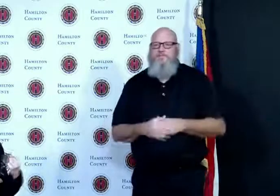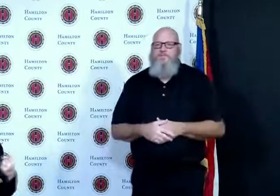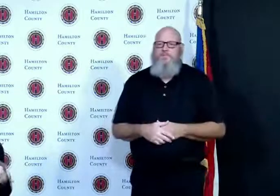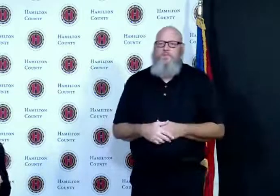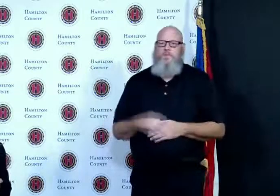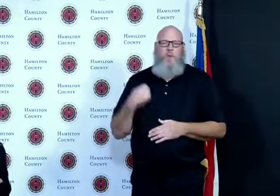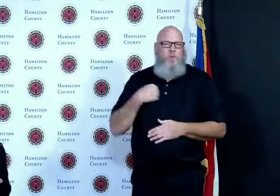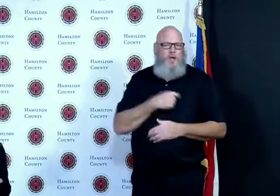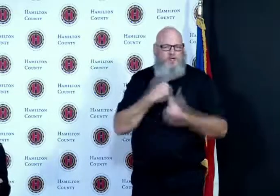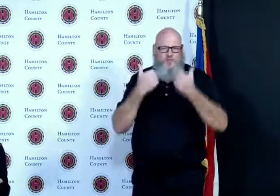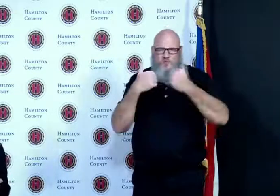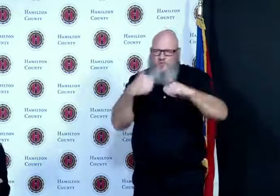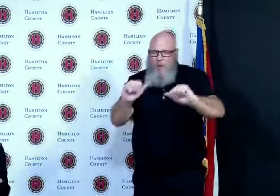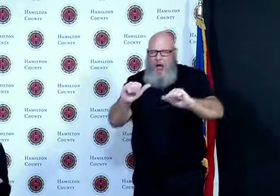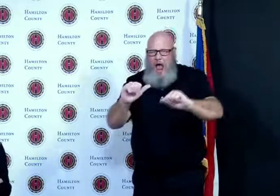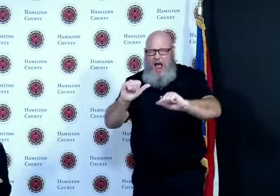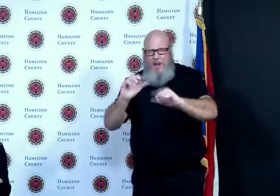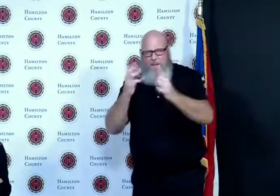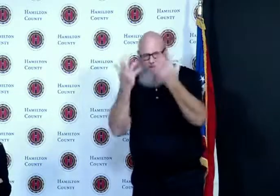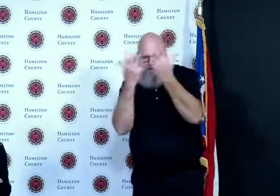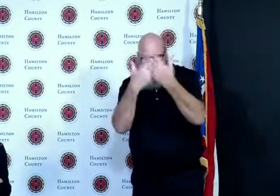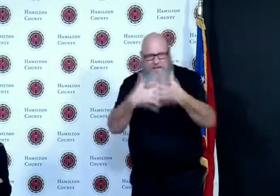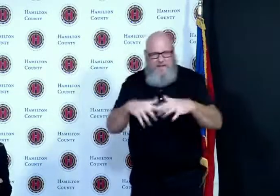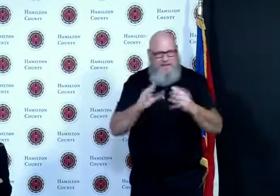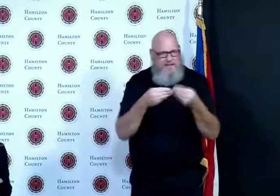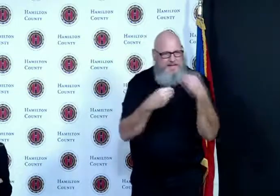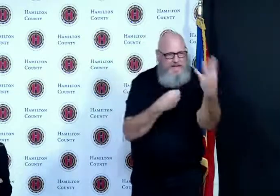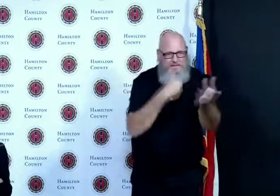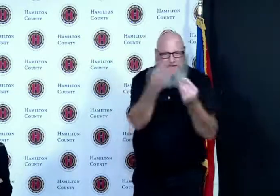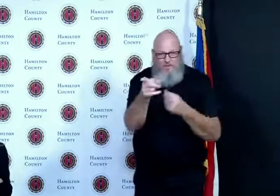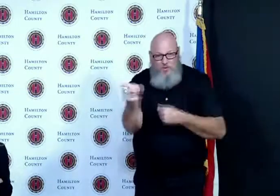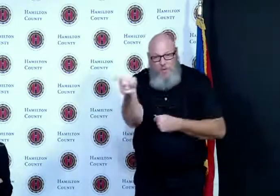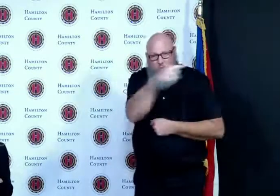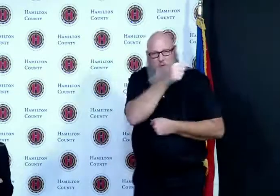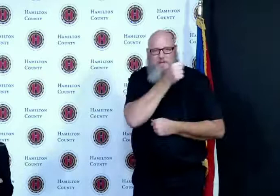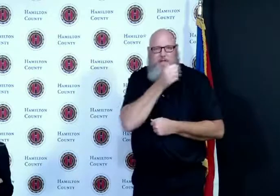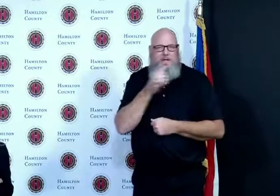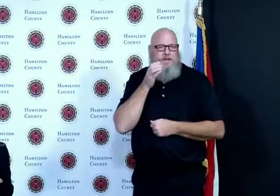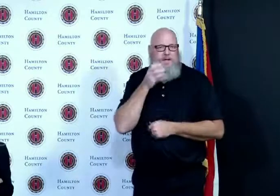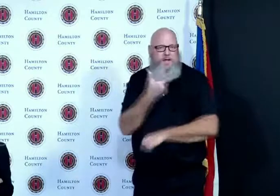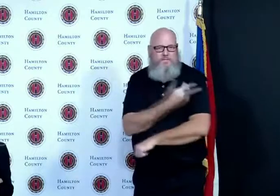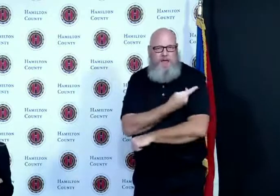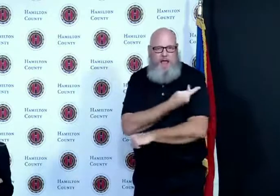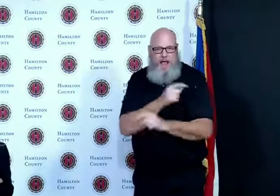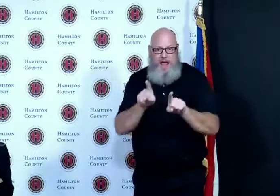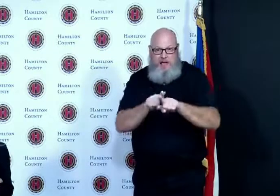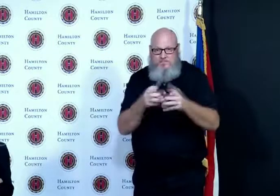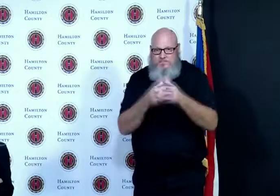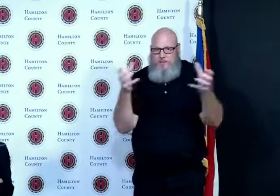that and Greg's gonna elaborate on that I did hear Governor DeWine say that given this reality that